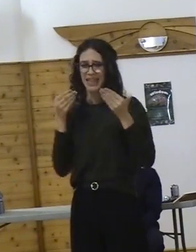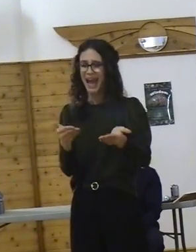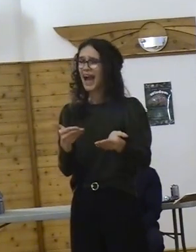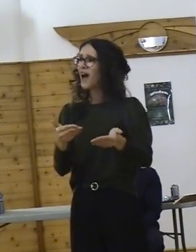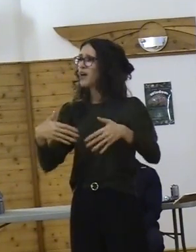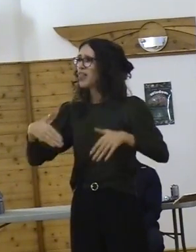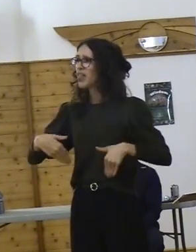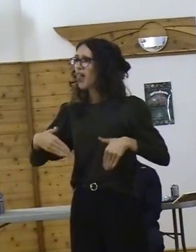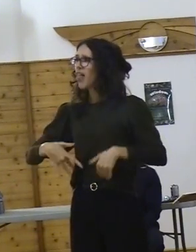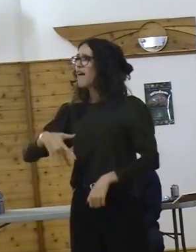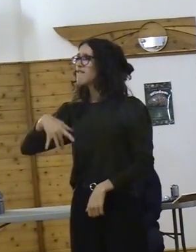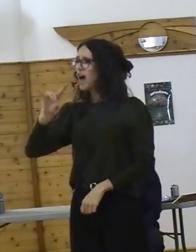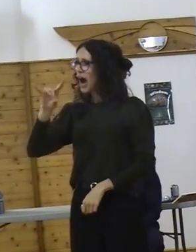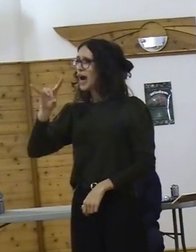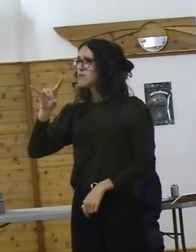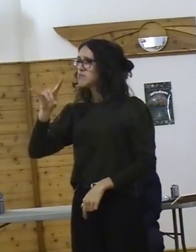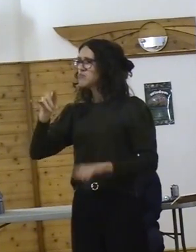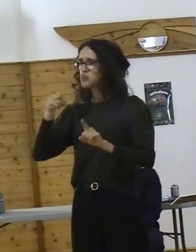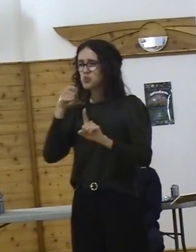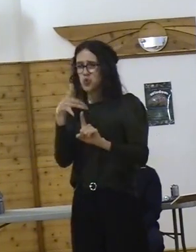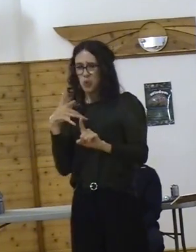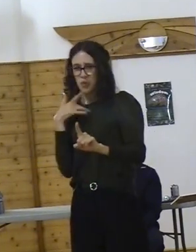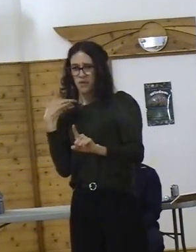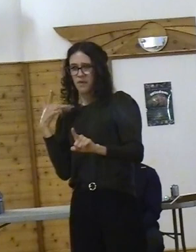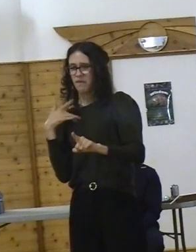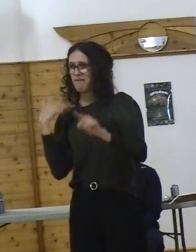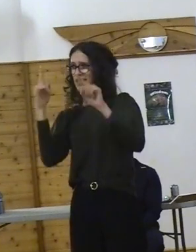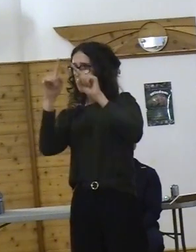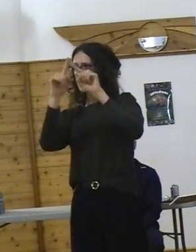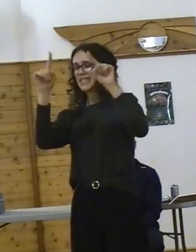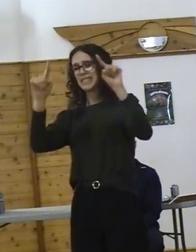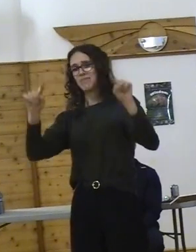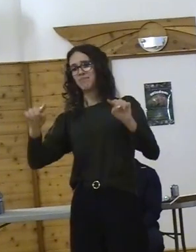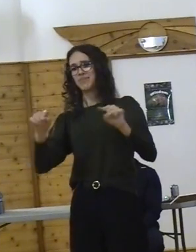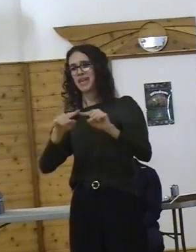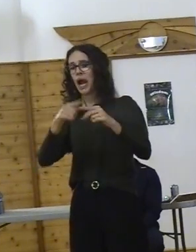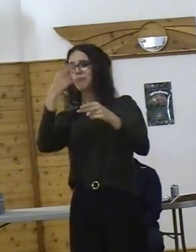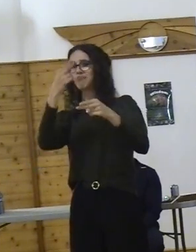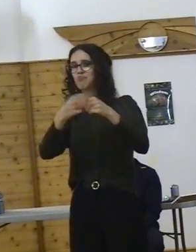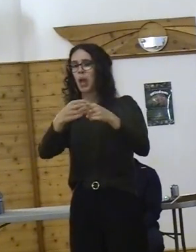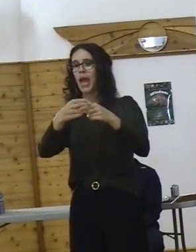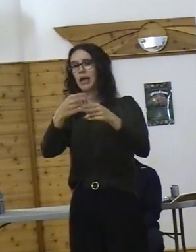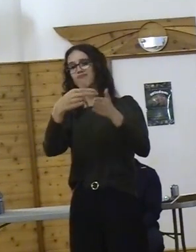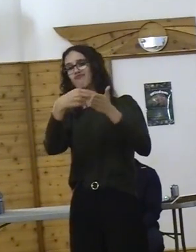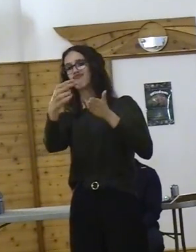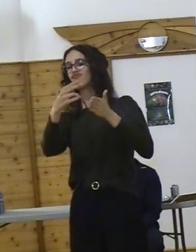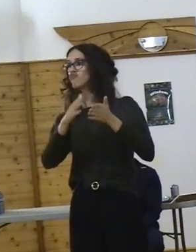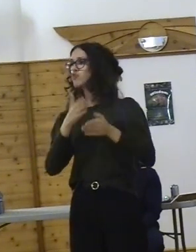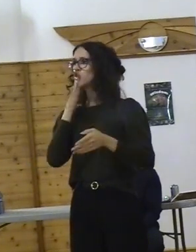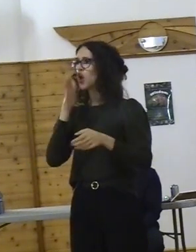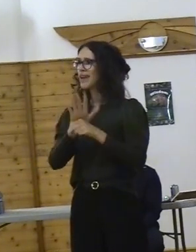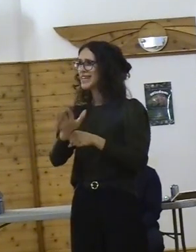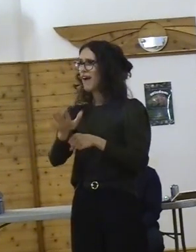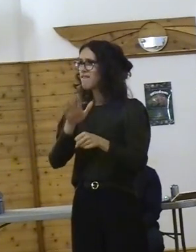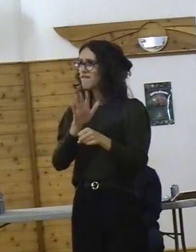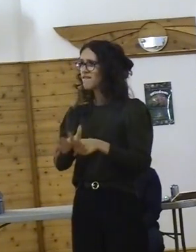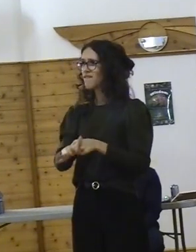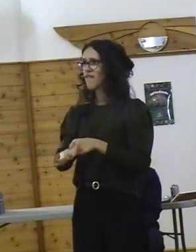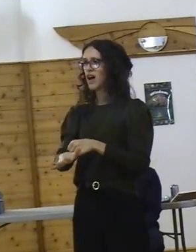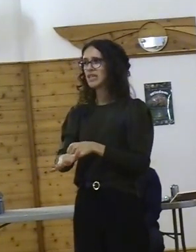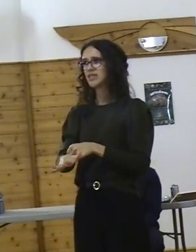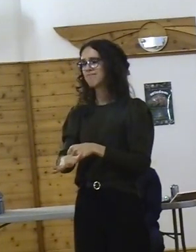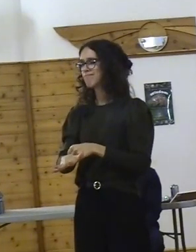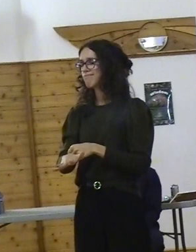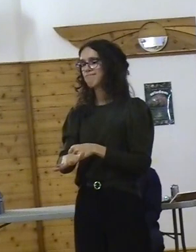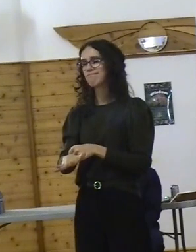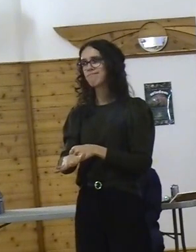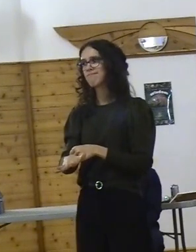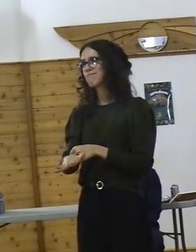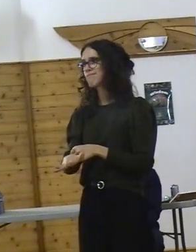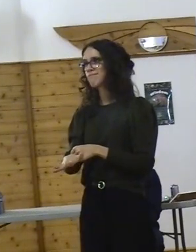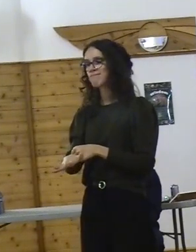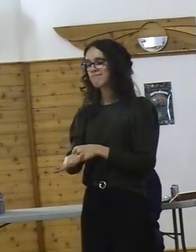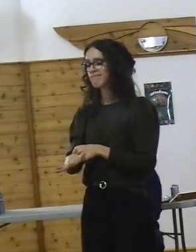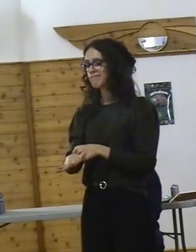And some didn't even understand English or spoke any English.